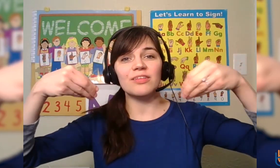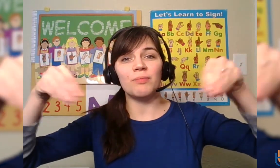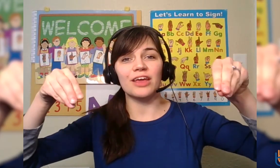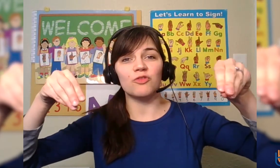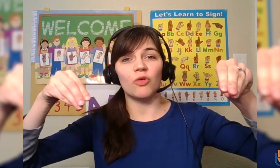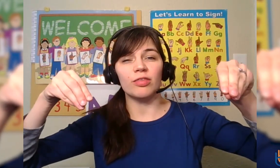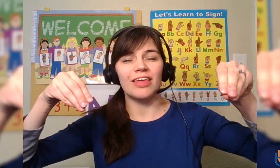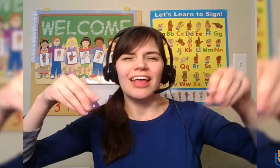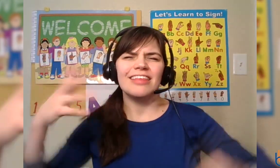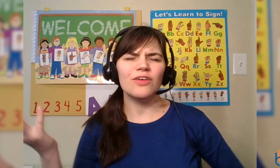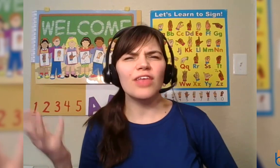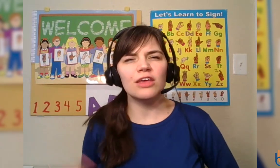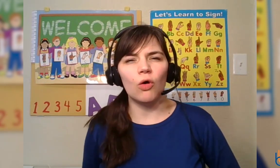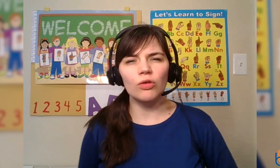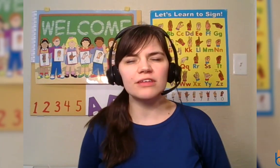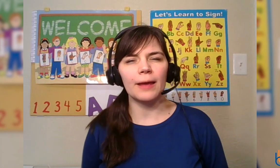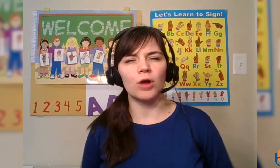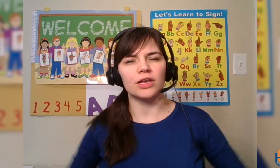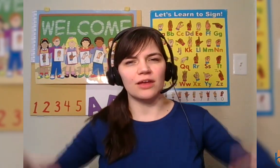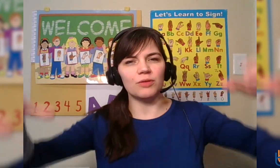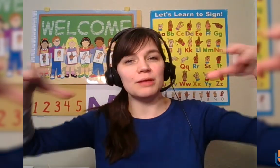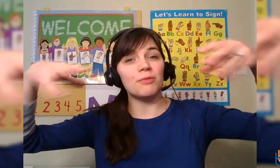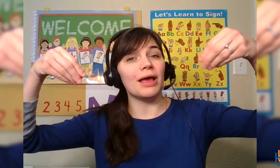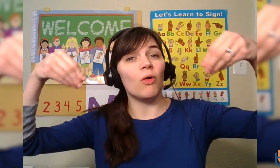them back and forth. Think of like an old-time market when people might hold